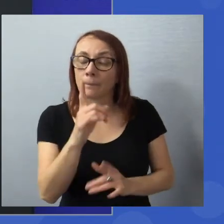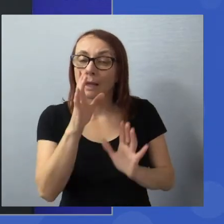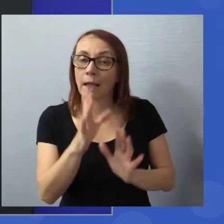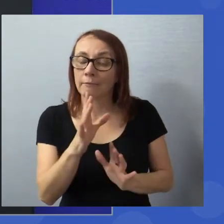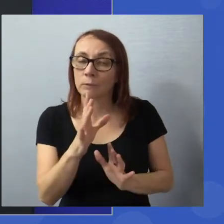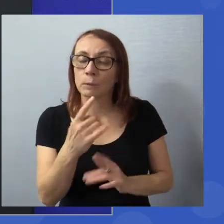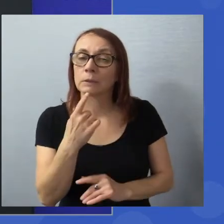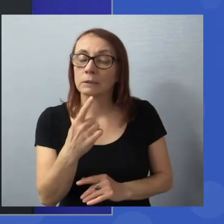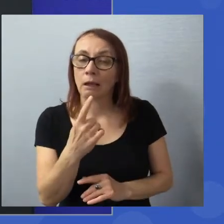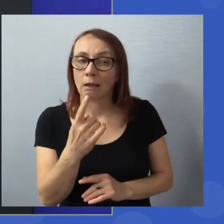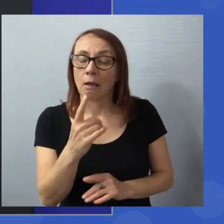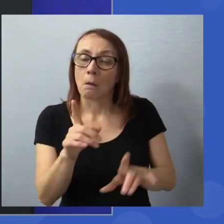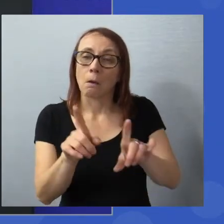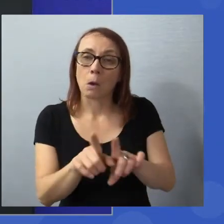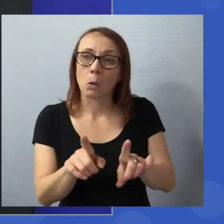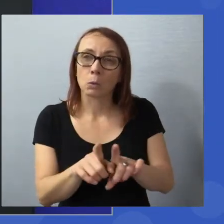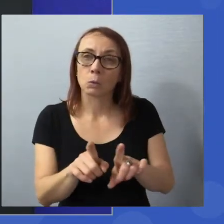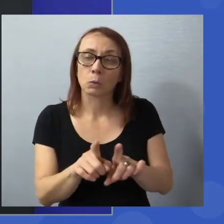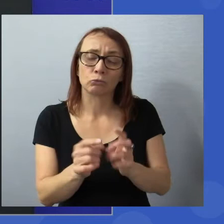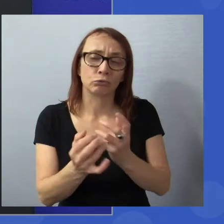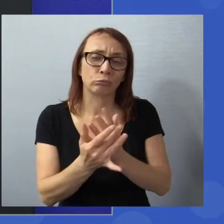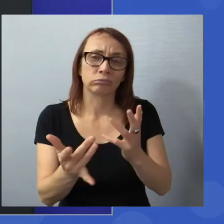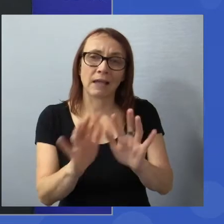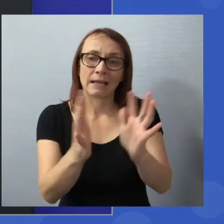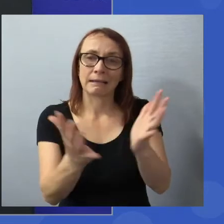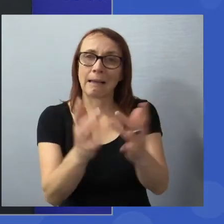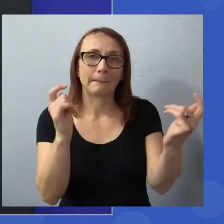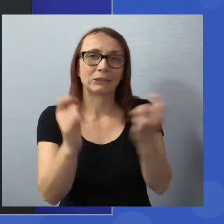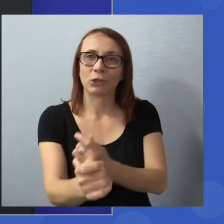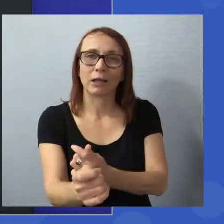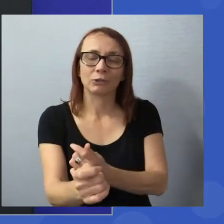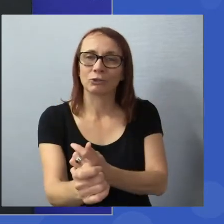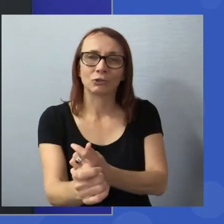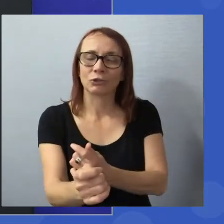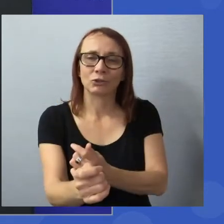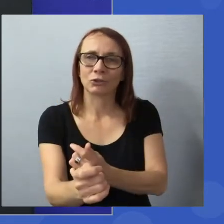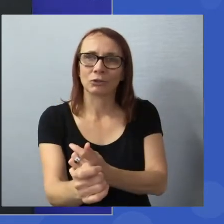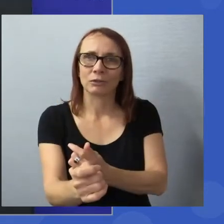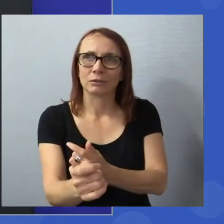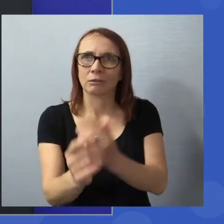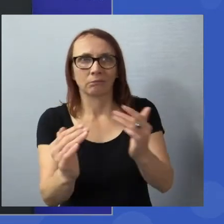of ways one as the so much of climate change as is regulated the EU level so